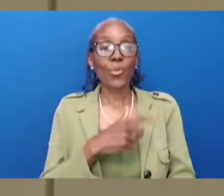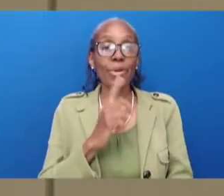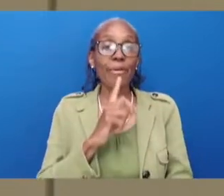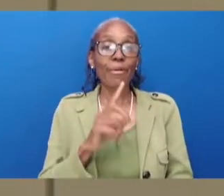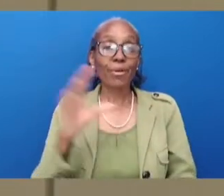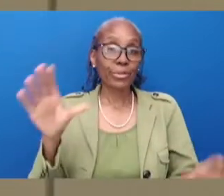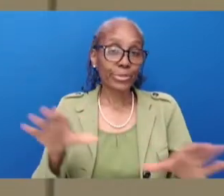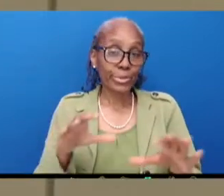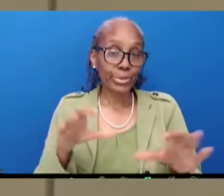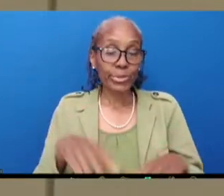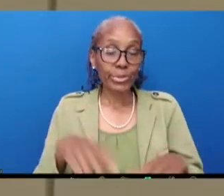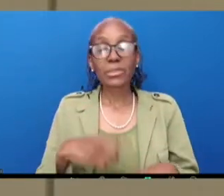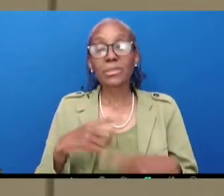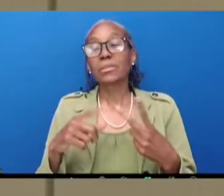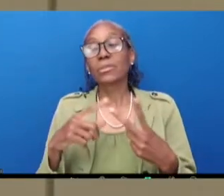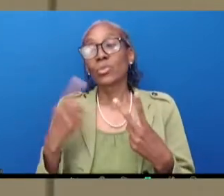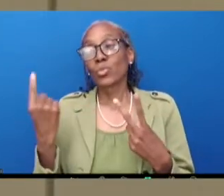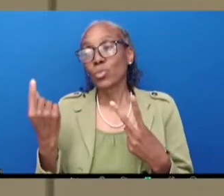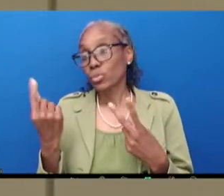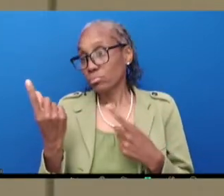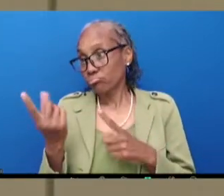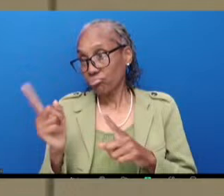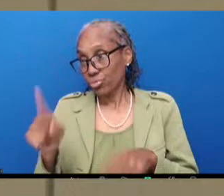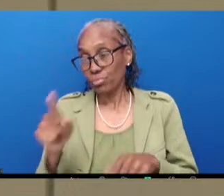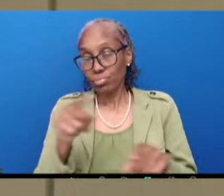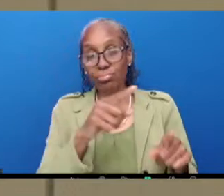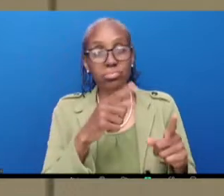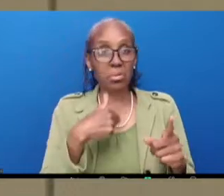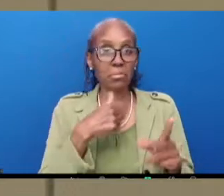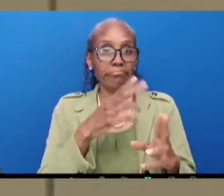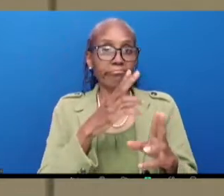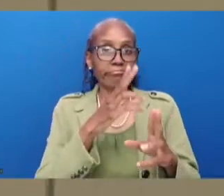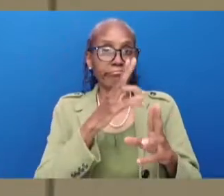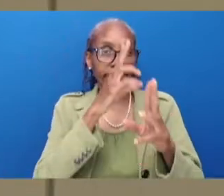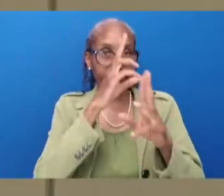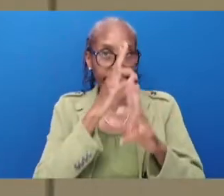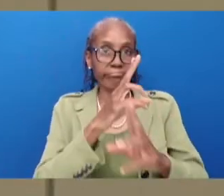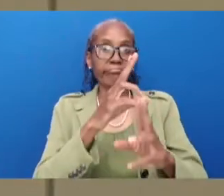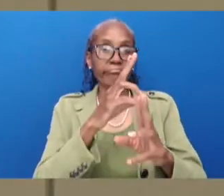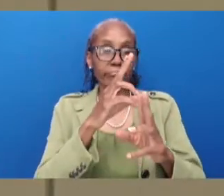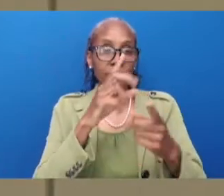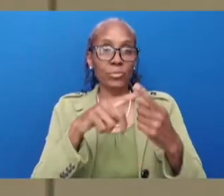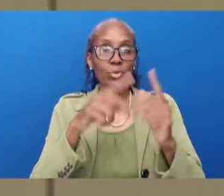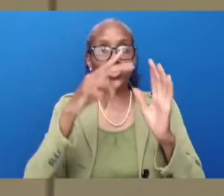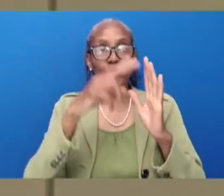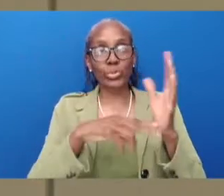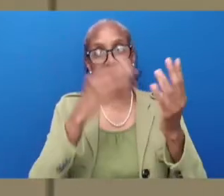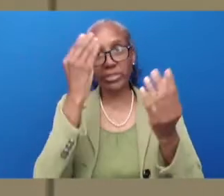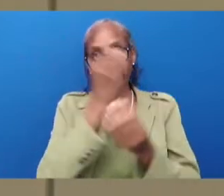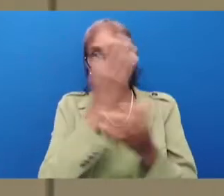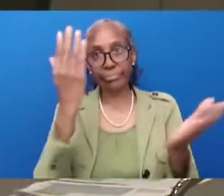PUBLIC IS INFORMED.